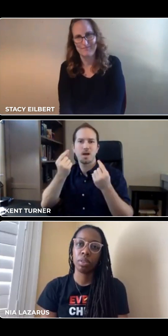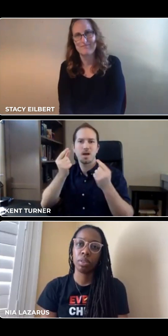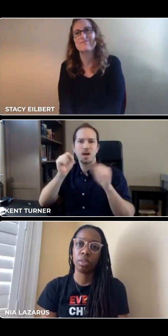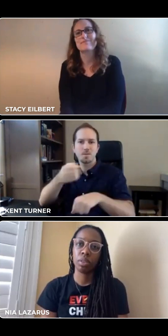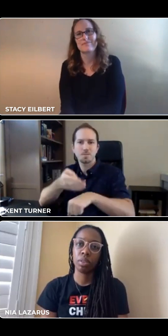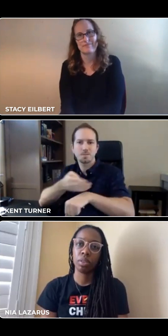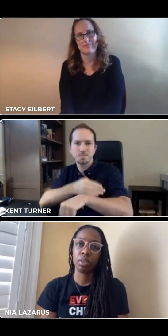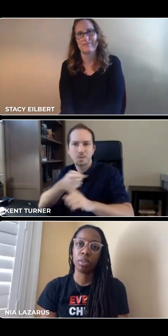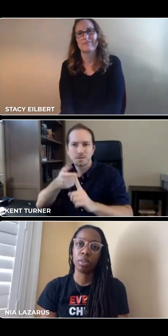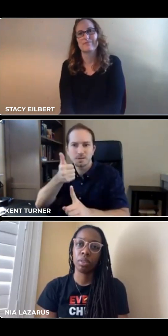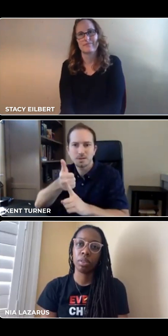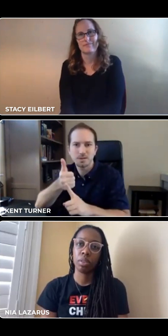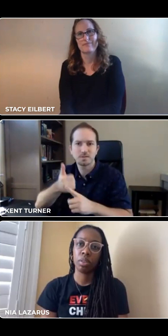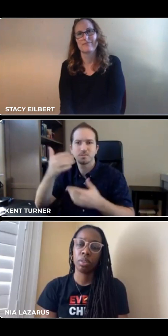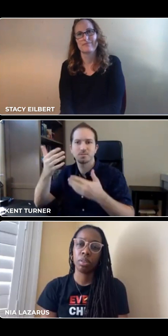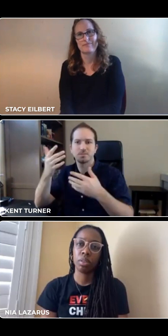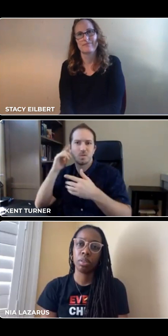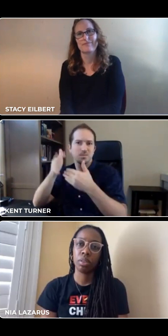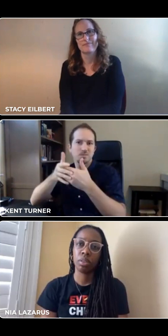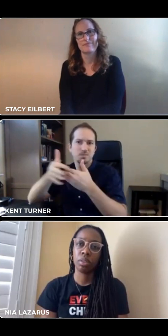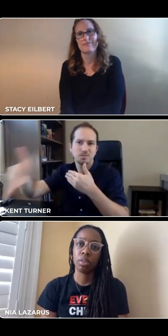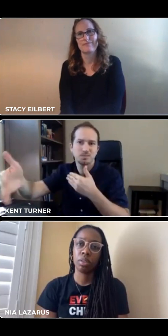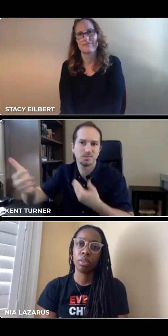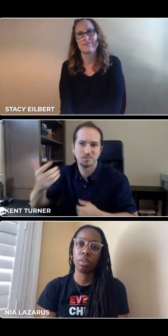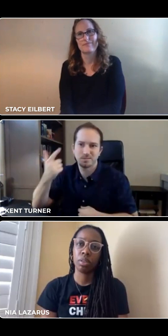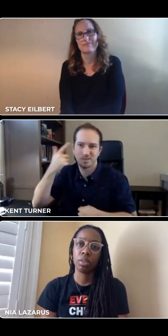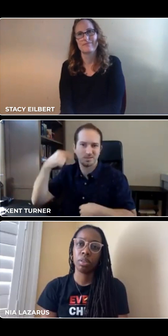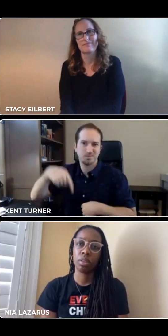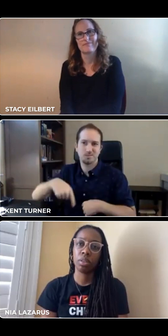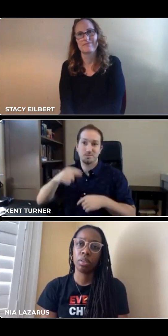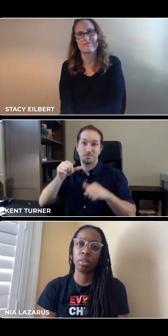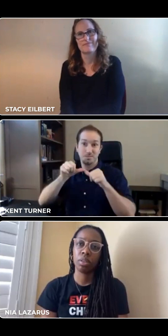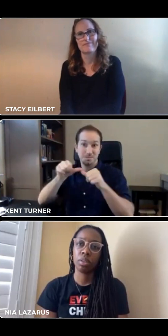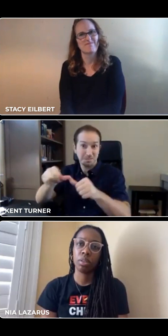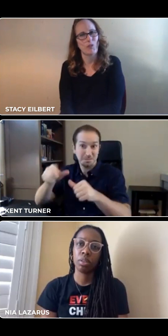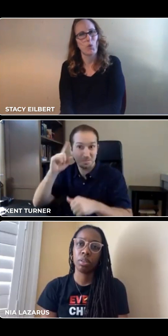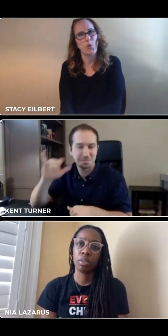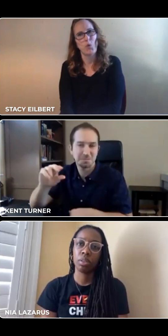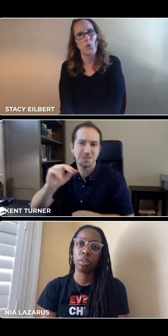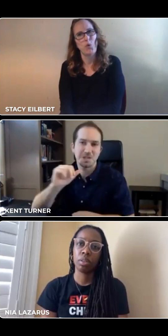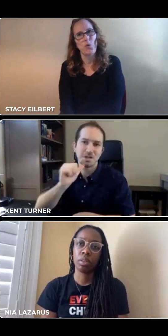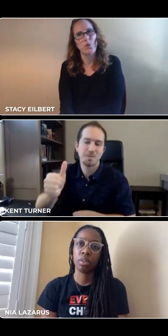short-term experience. And over the long-term, you can really, really make improvements to